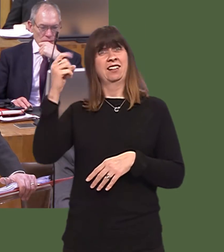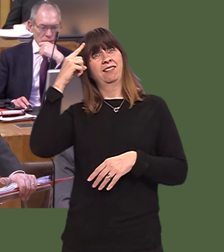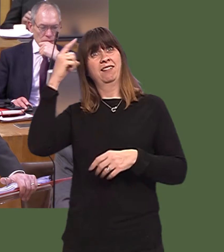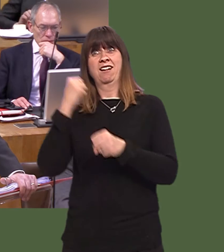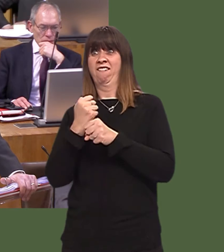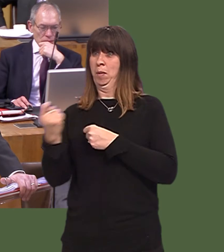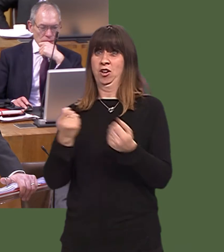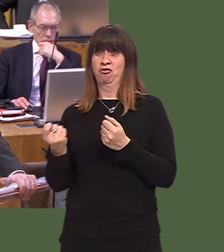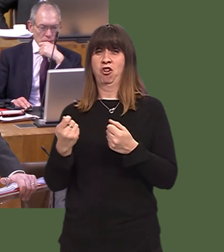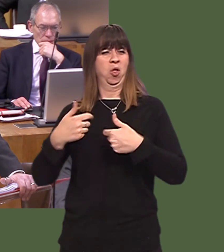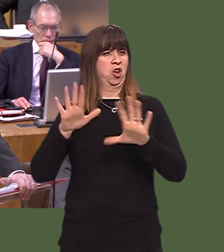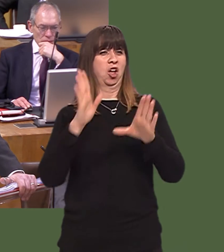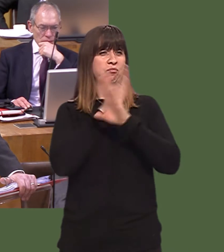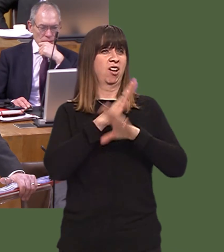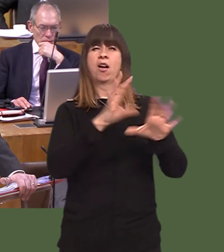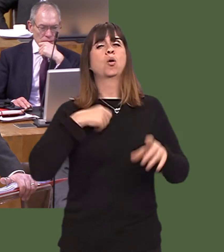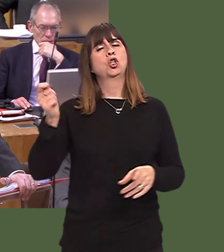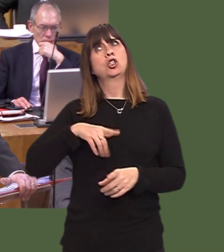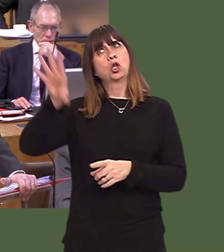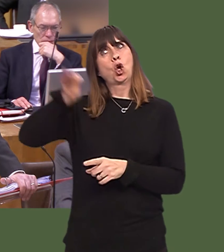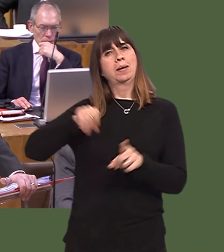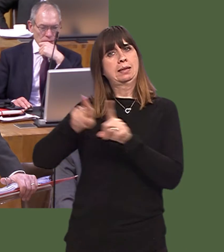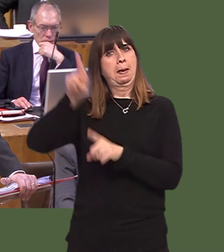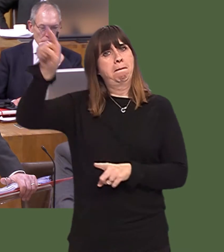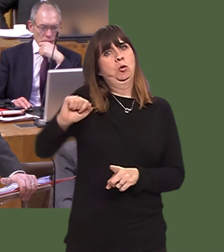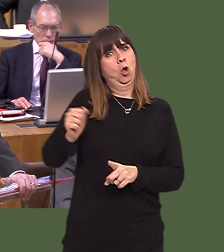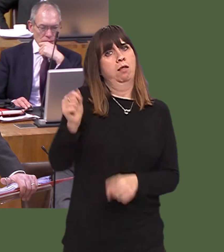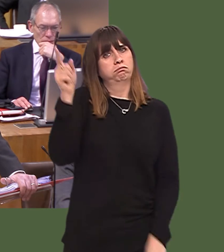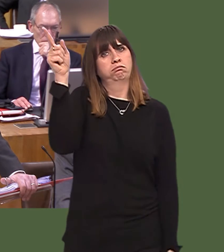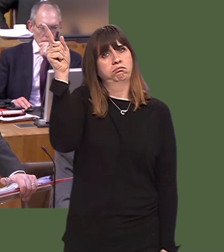My view is that we should be in the same position as the Scots, where weíre able to look at